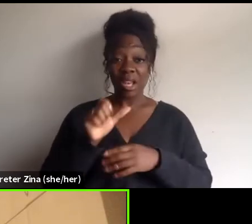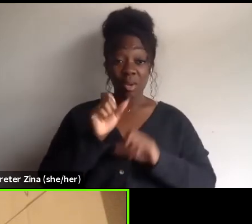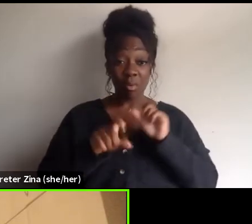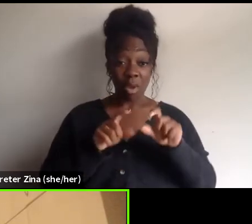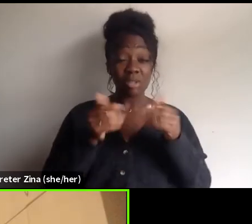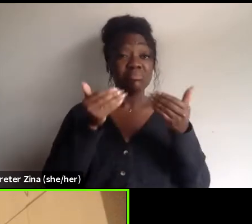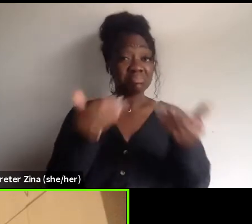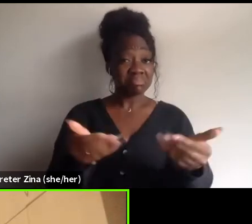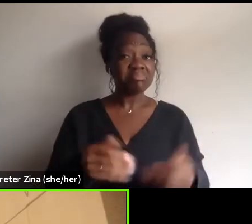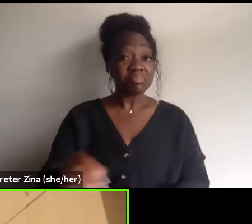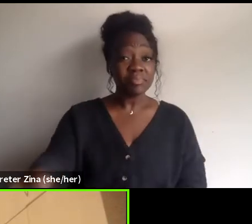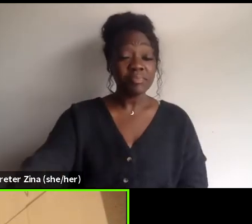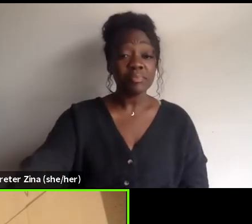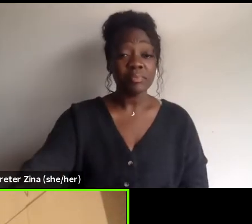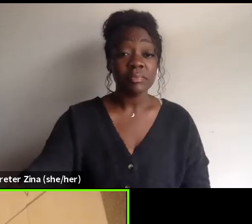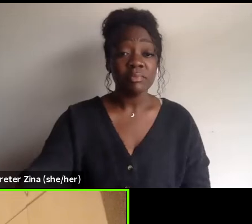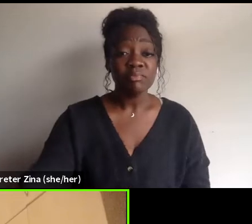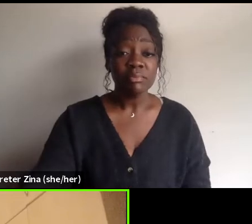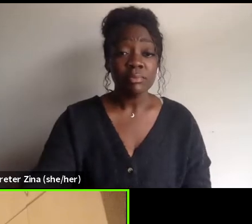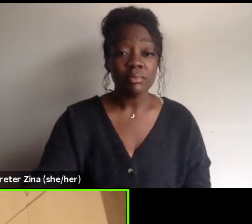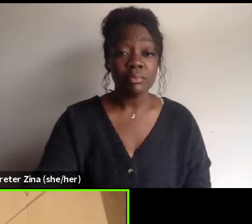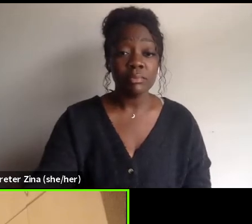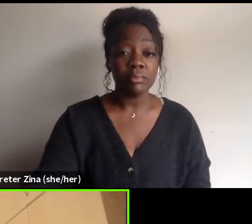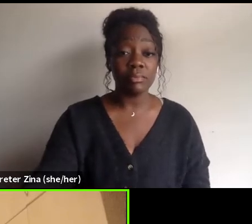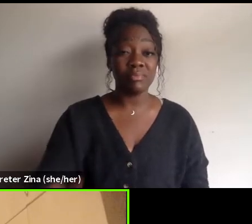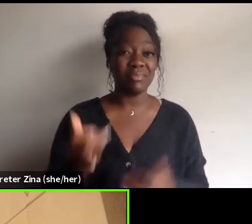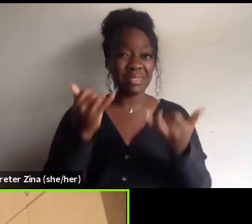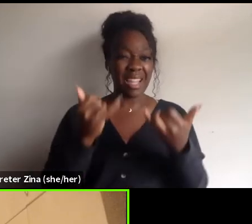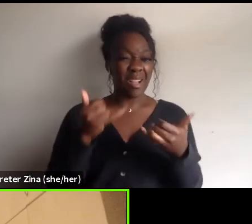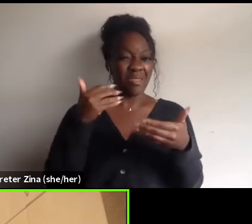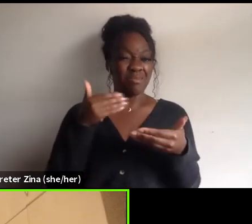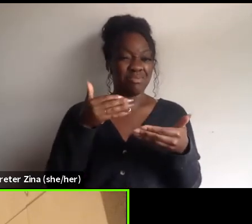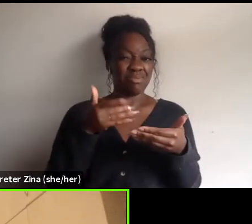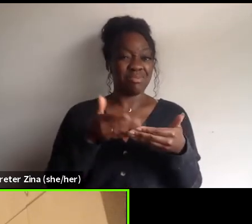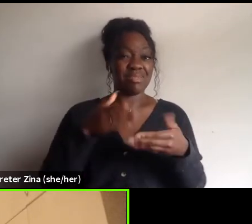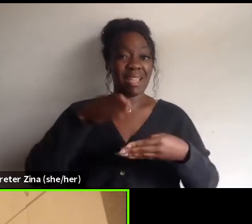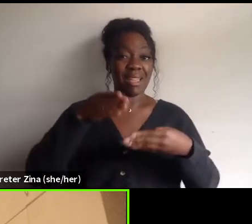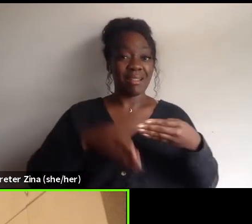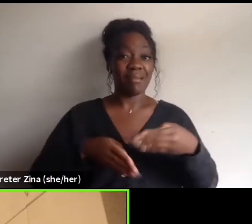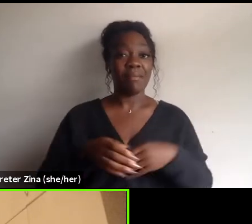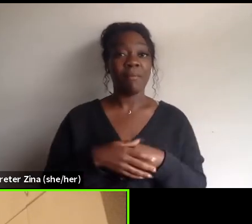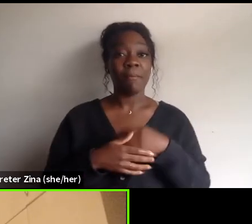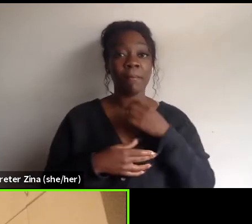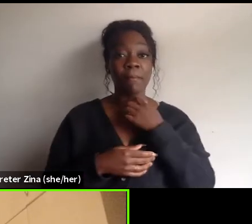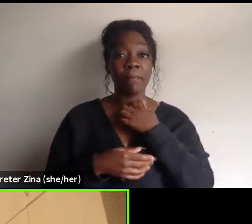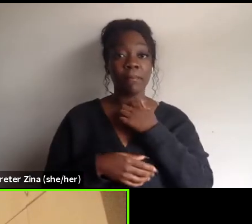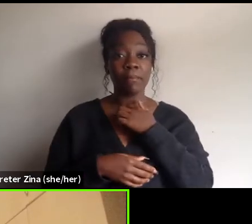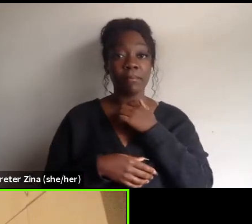as we enter the last quarter of our time together. I do have a couple of questions lined up myself,